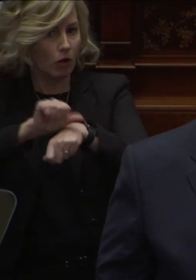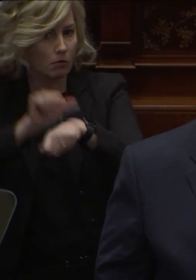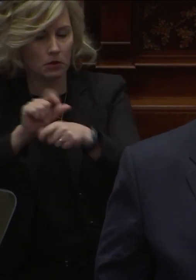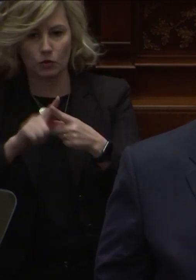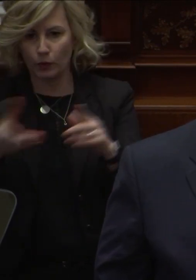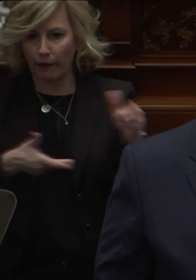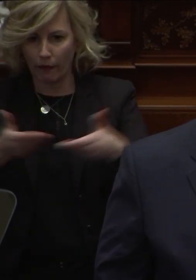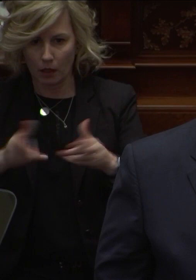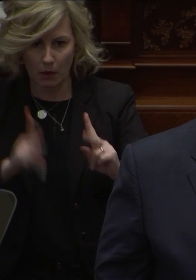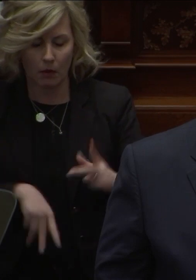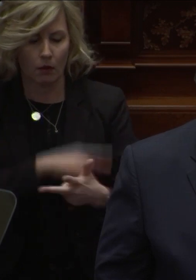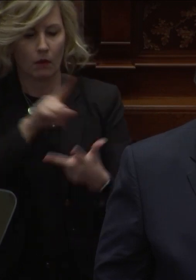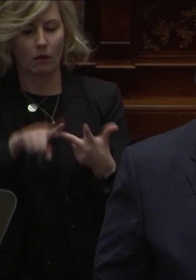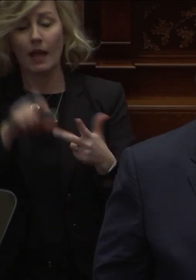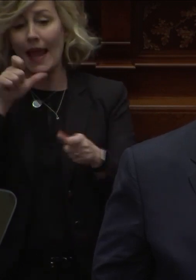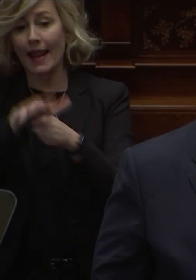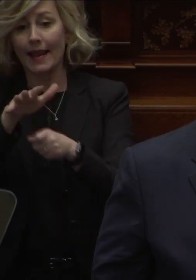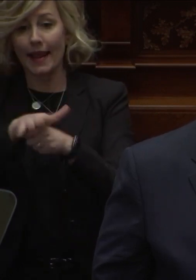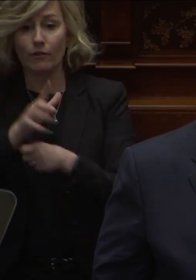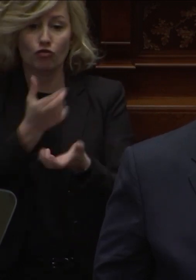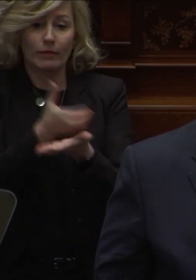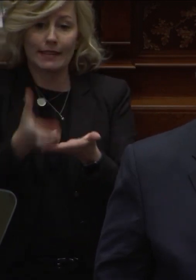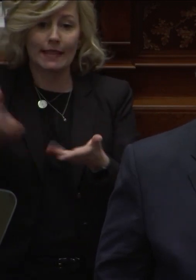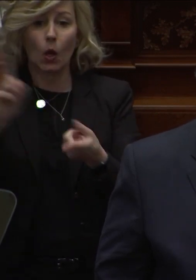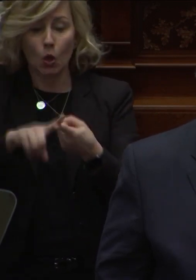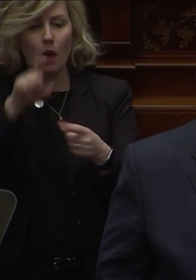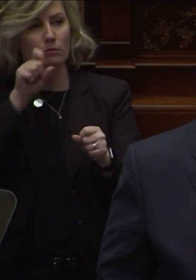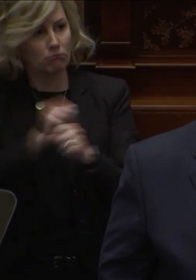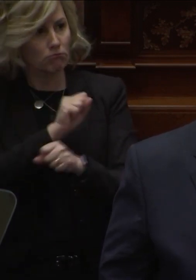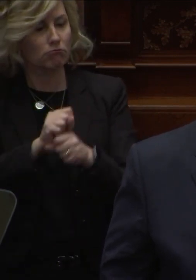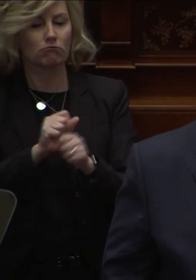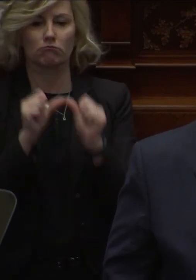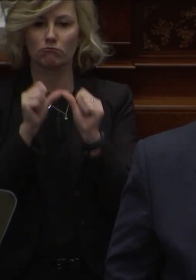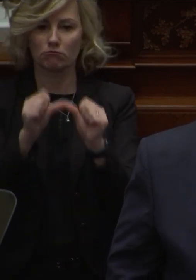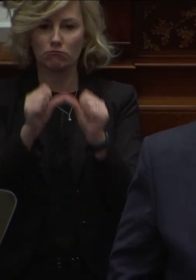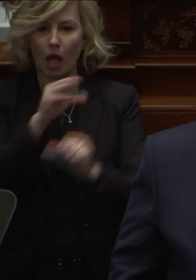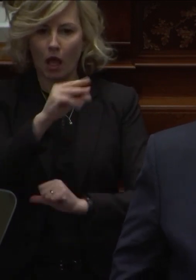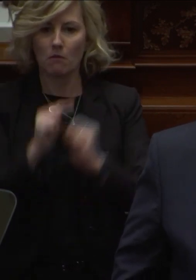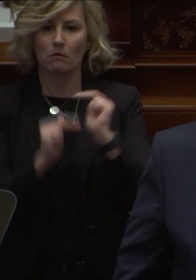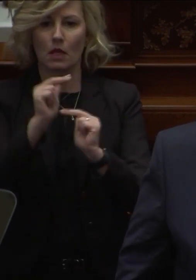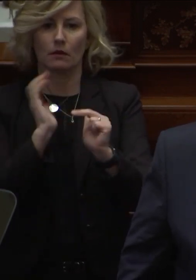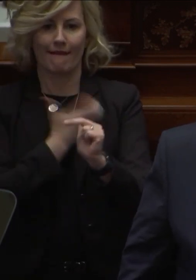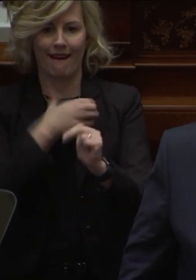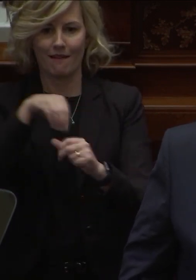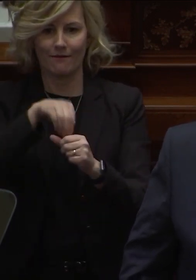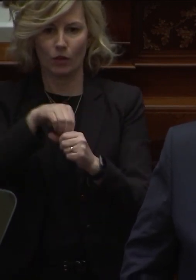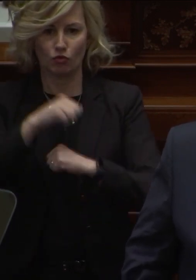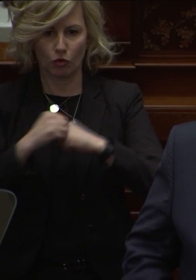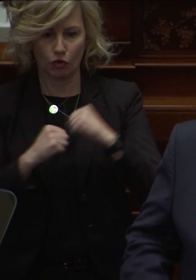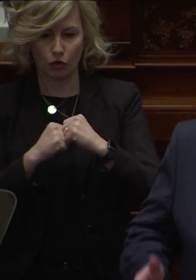ADDRESS SOCIAL ILLS, NOT ENOUGH JOBS TO EMPLOY PEOPLE, NOT ENOUGH RESOURCES TO ADEQUATELY